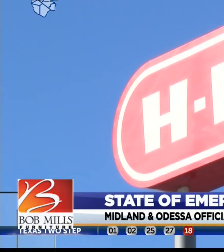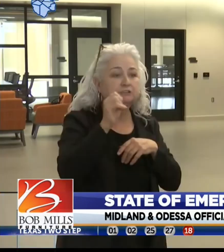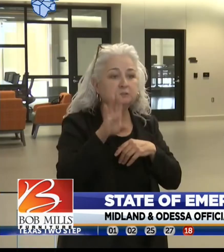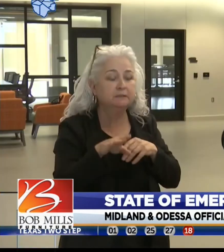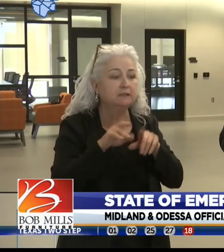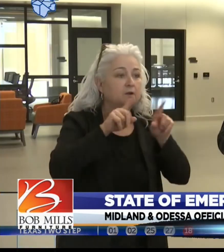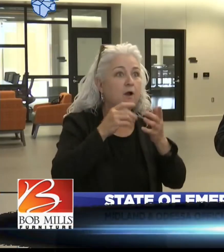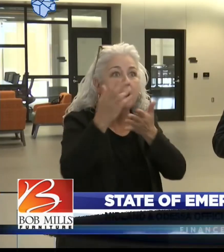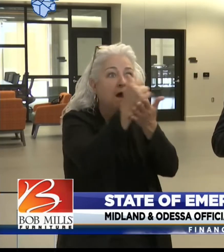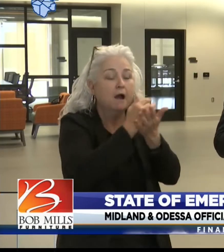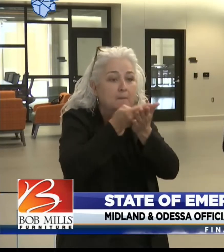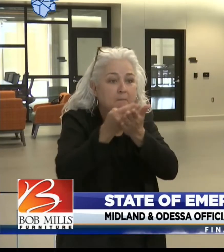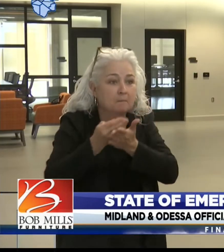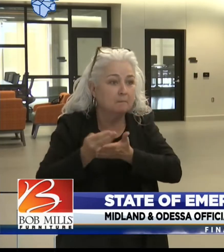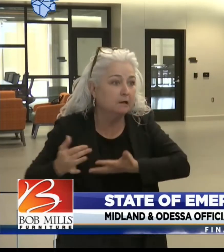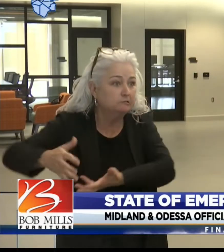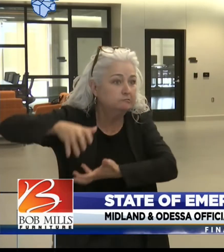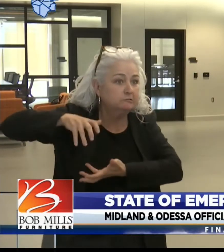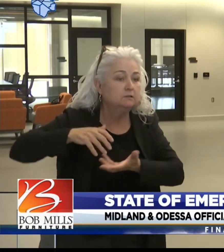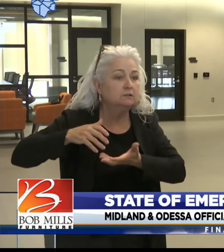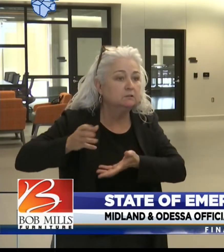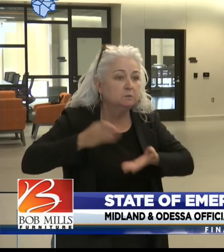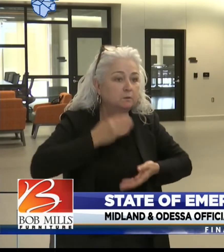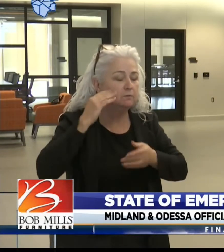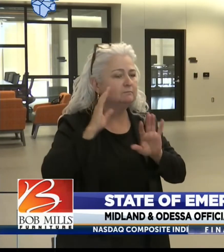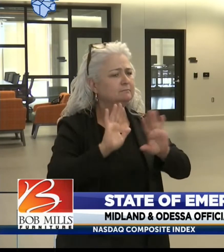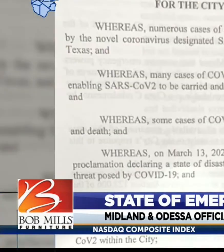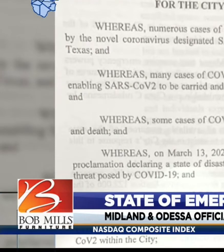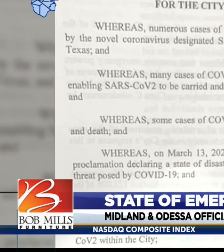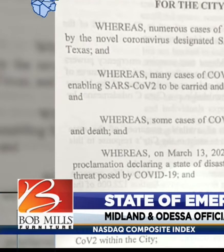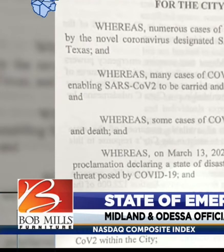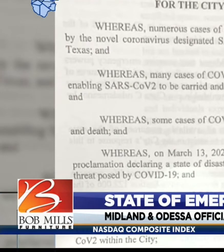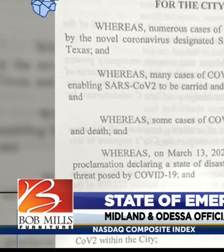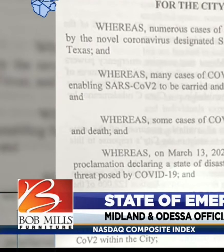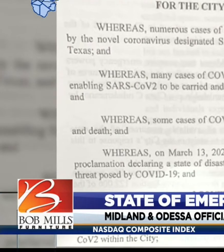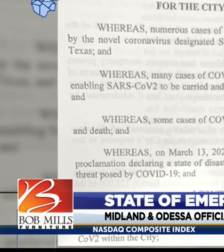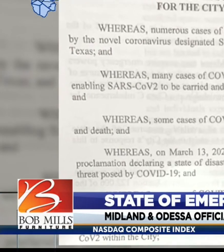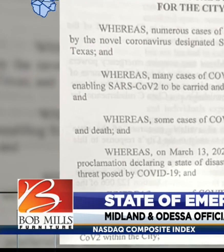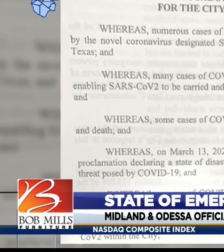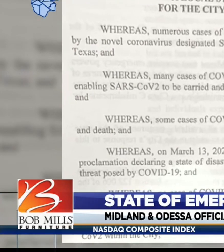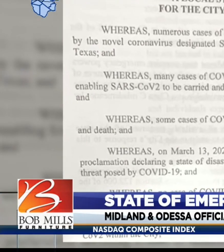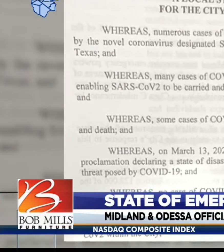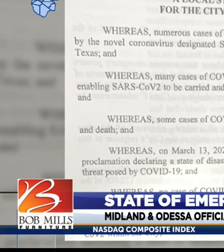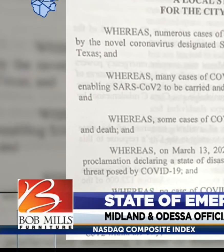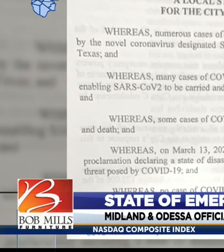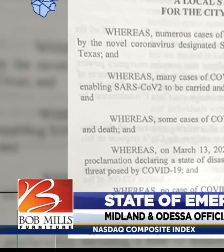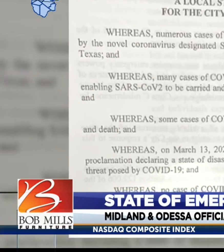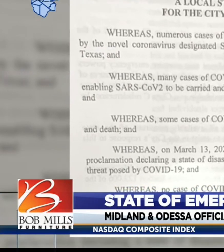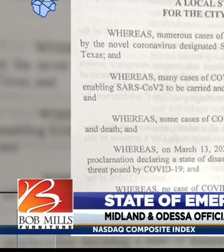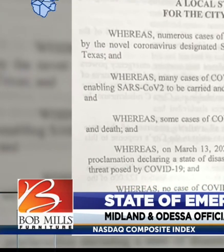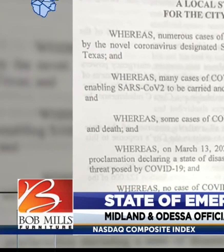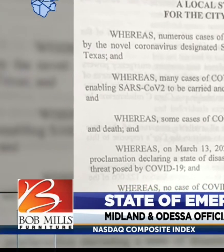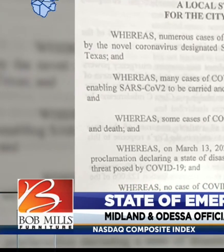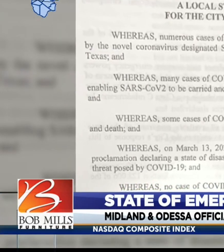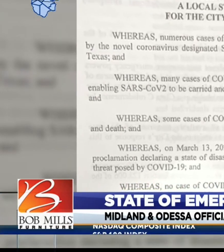PROVISION OR PROHIBIT ANY ORDERS IN THE DOCUMENT AT